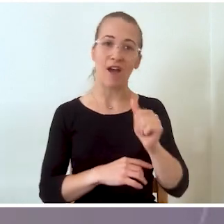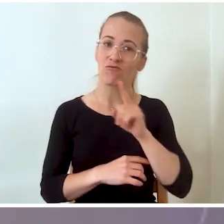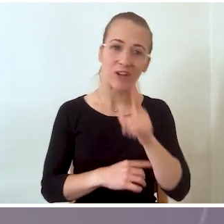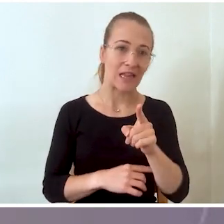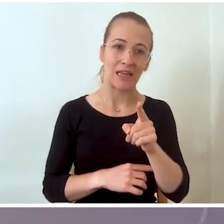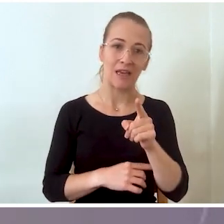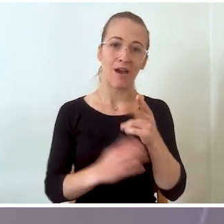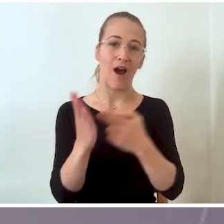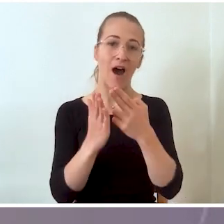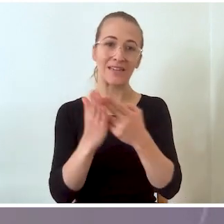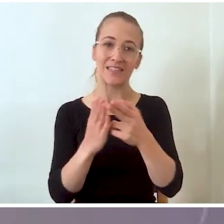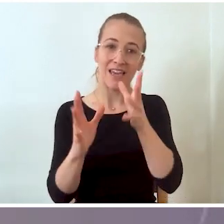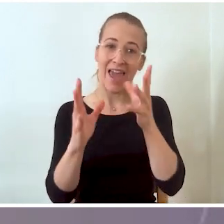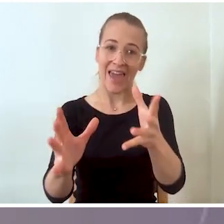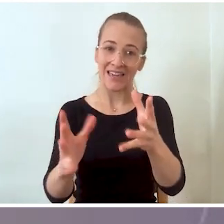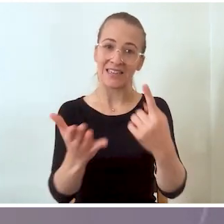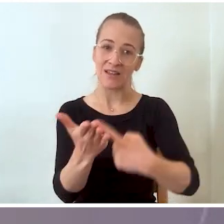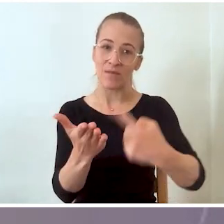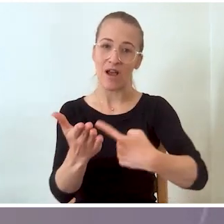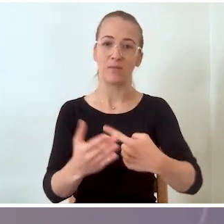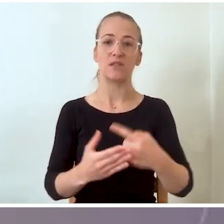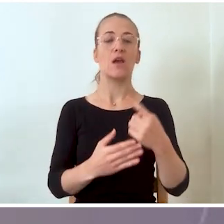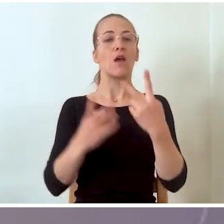hated at times. Question yourself, question the process,